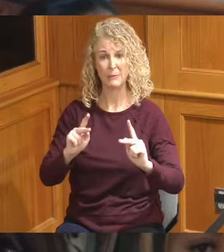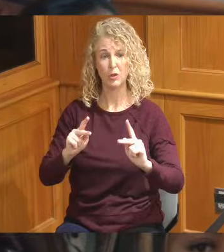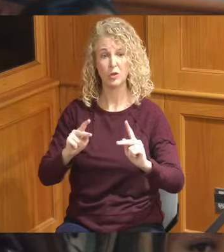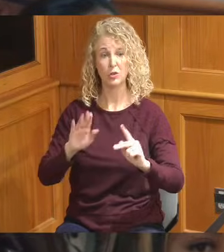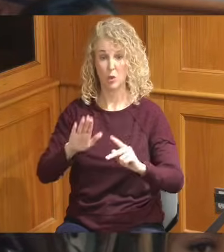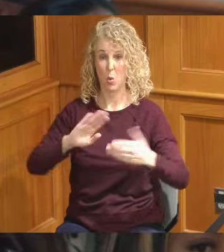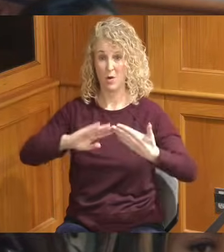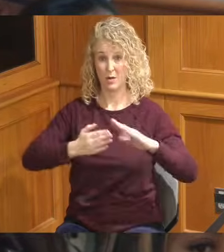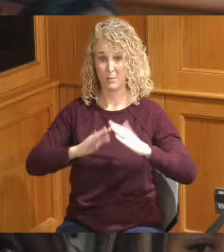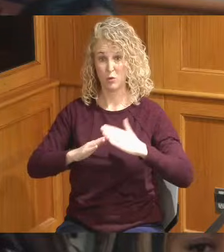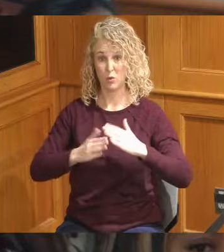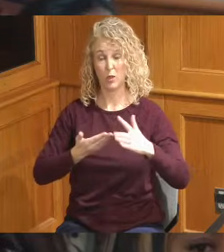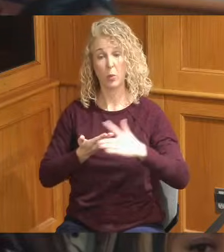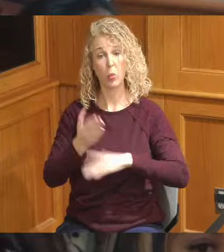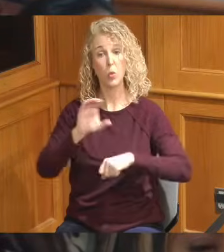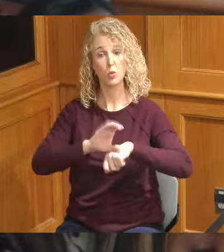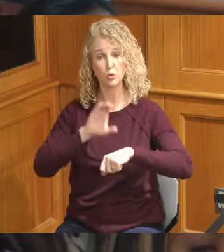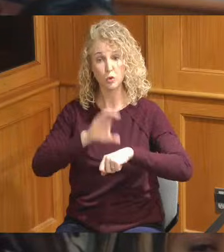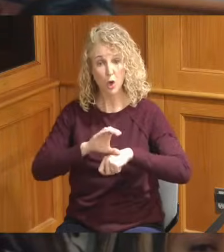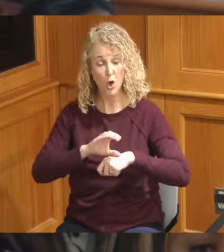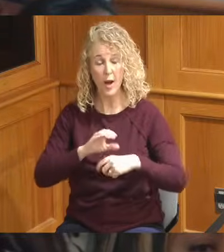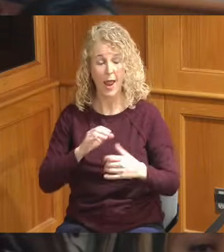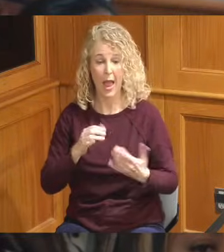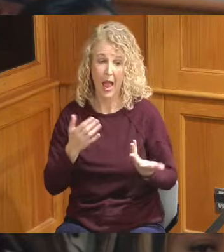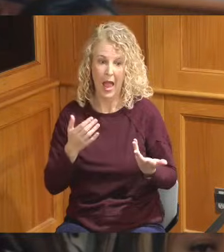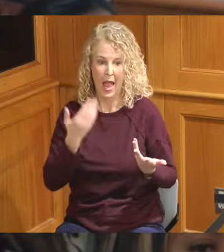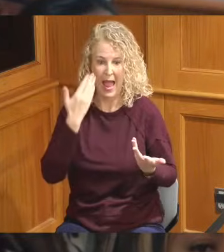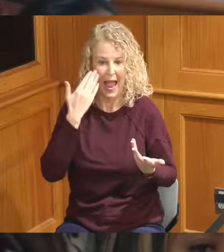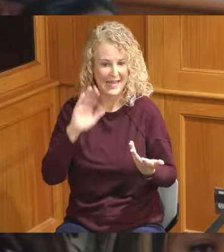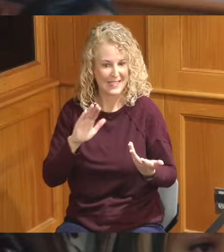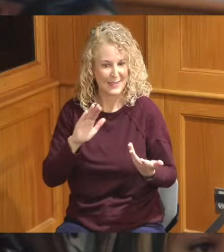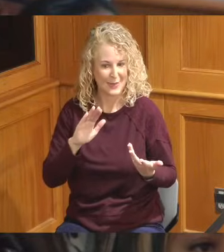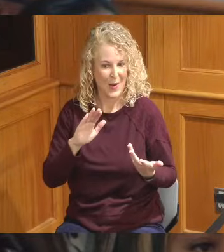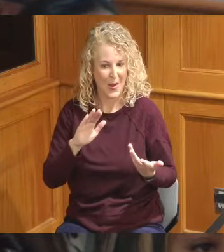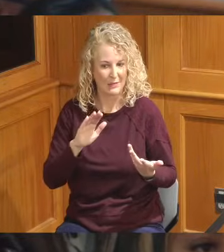your community through your church efforts and I'm just I didn't know about your I and and the other